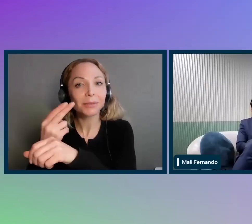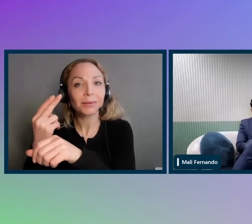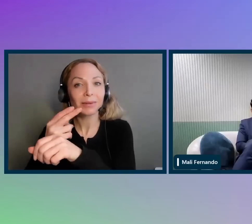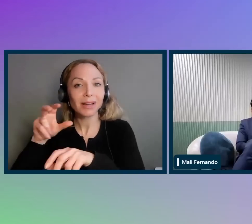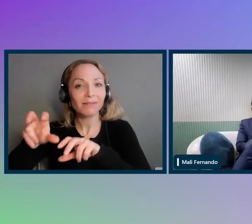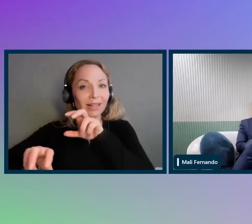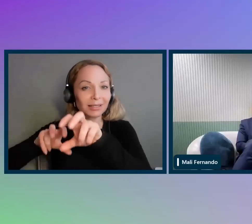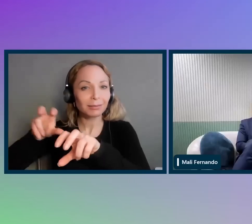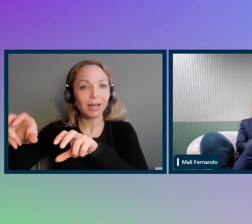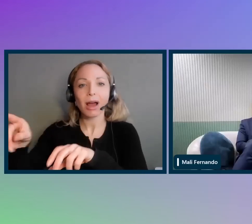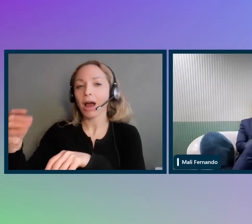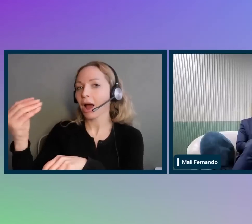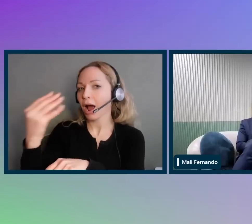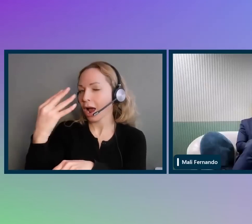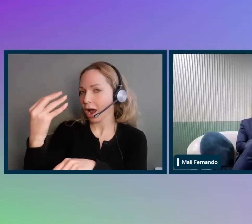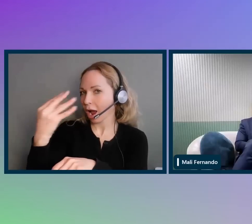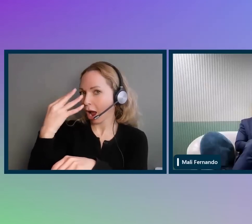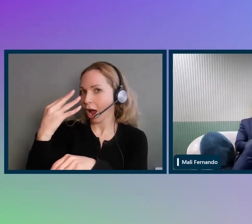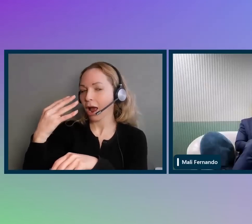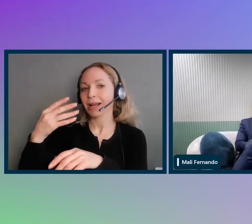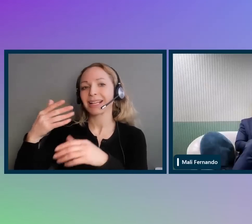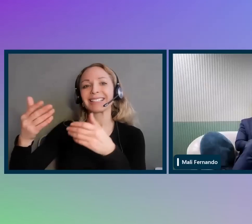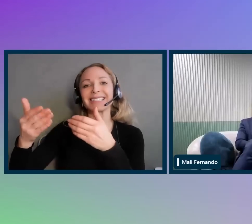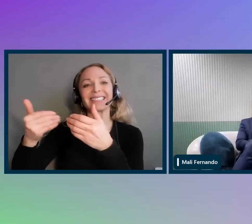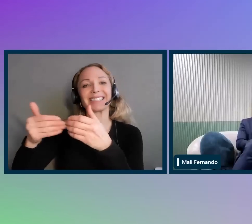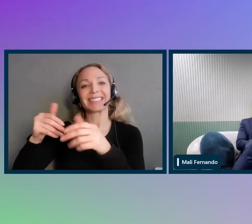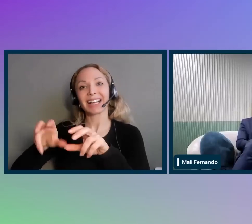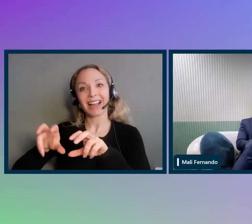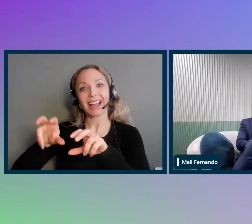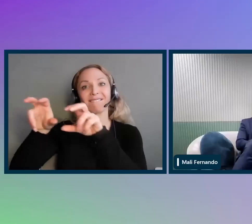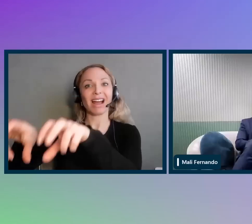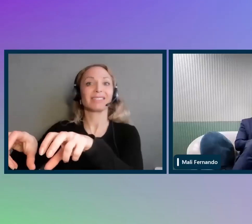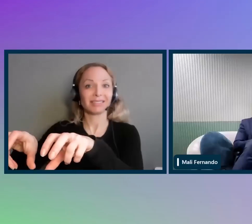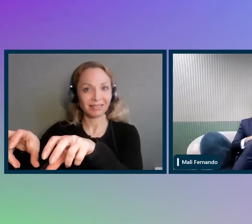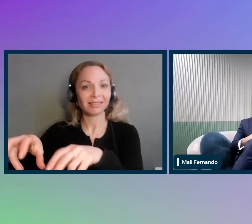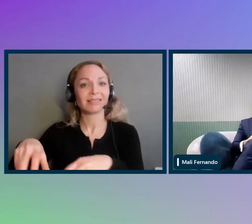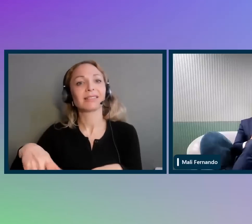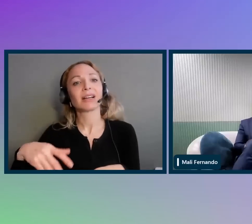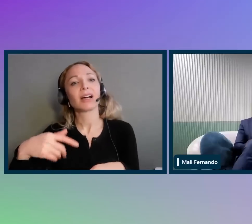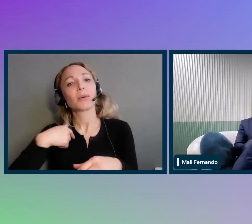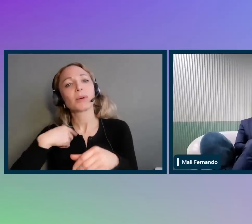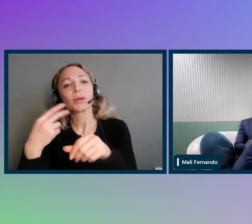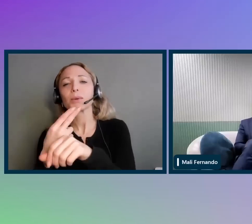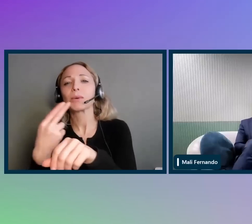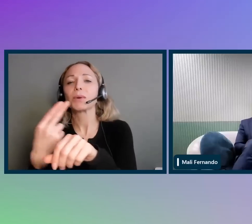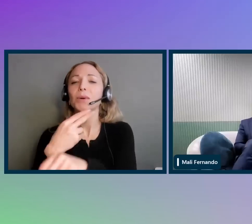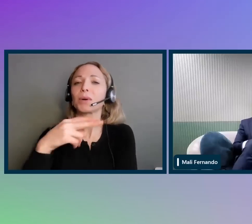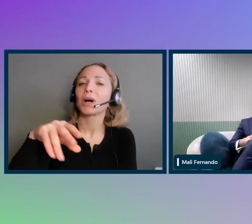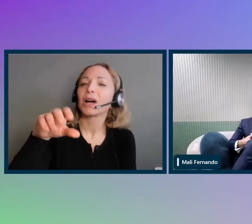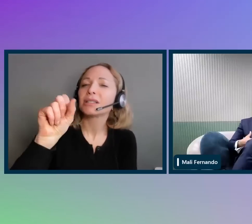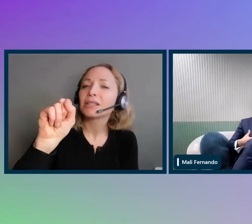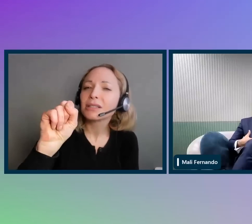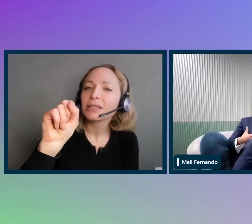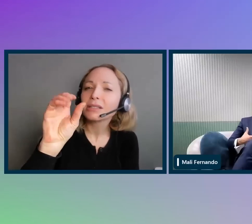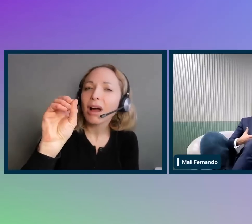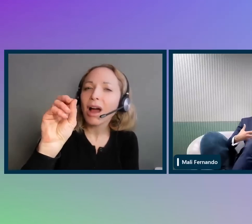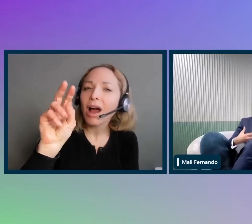was the concept of sonification. You can run your finger over a graph and it'll tell you through the concept of